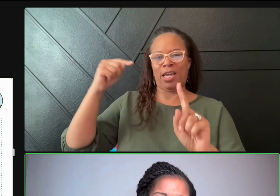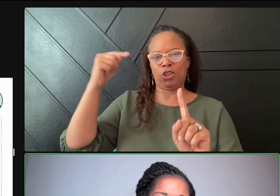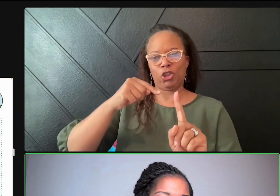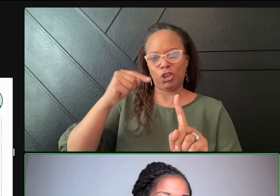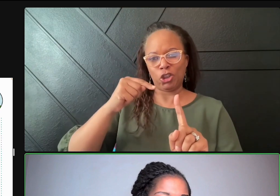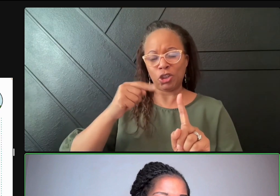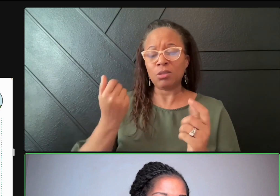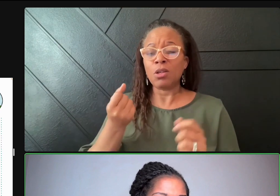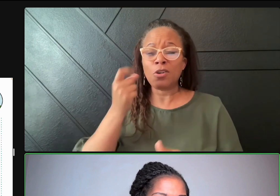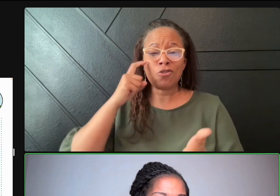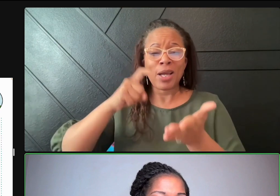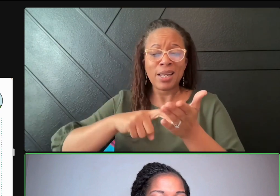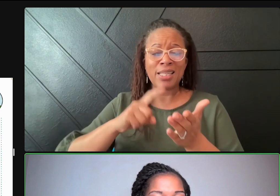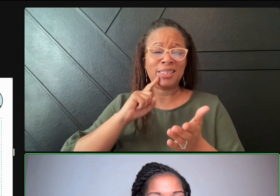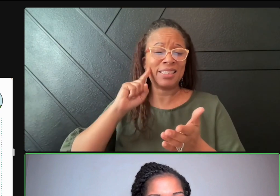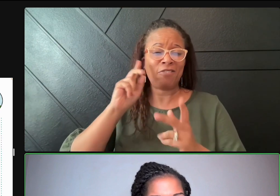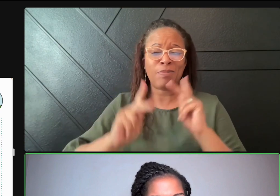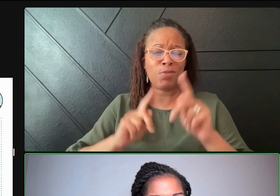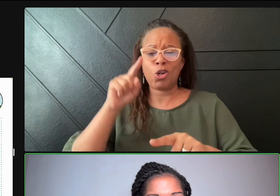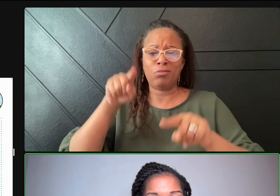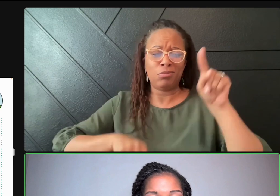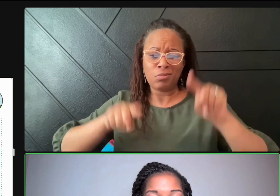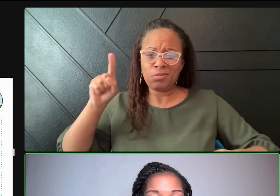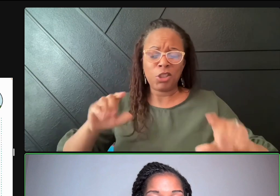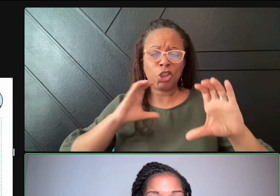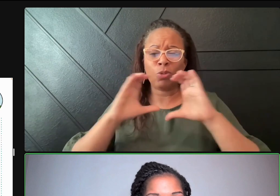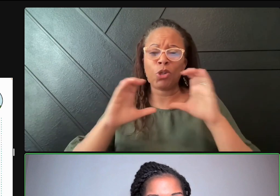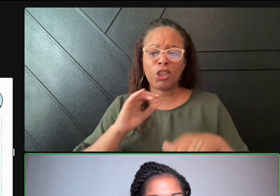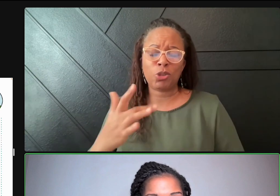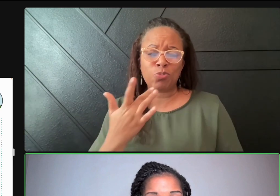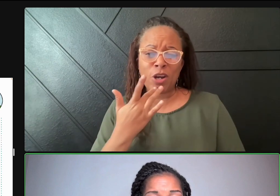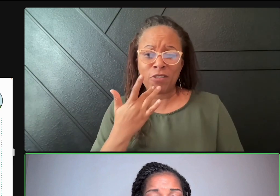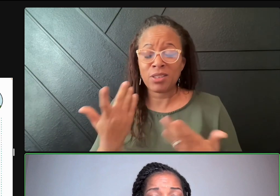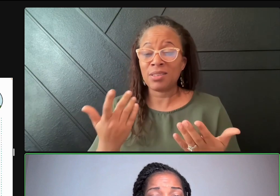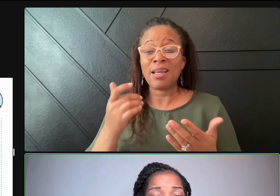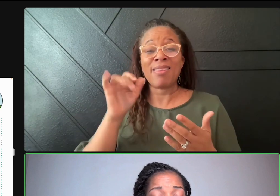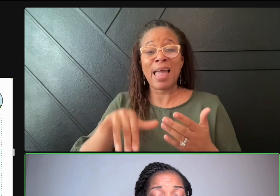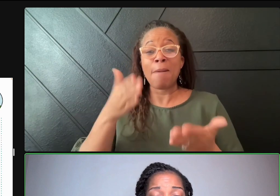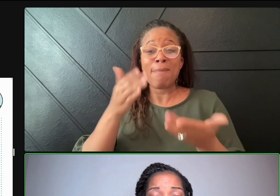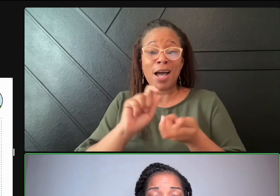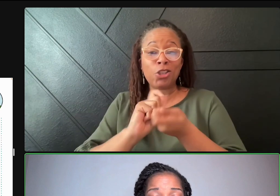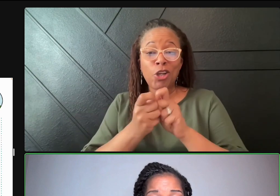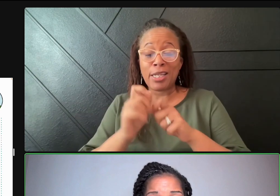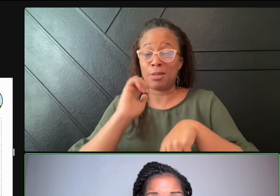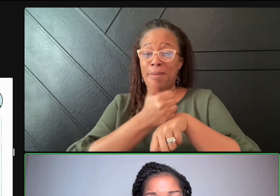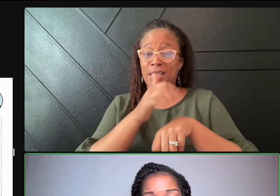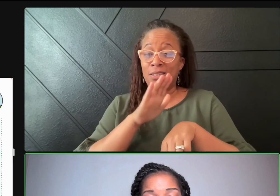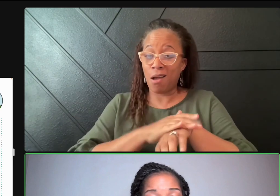We also want to keep in mind communication and how it can be effective. Now we may say deaf person.